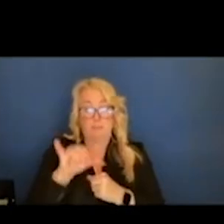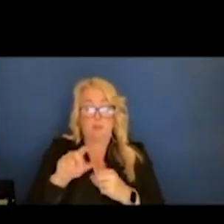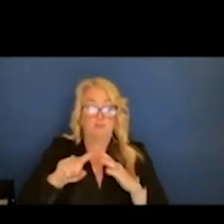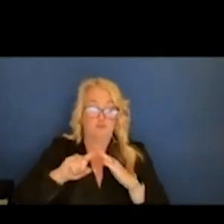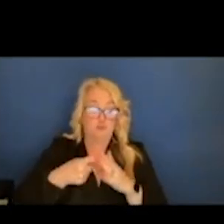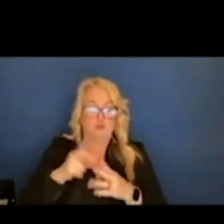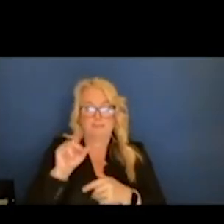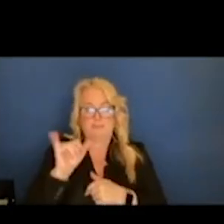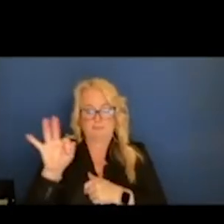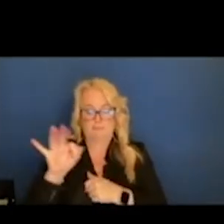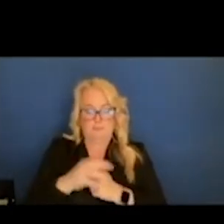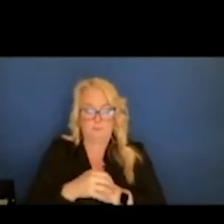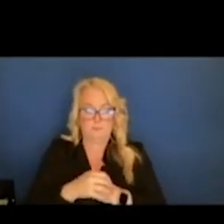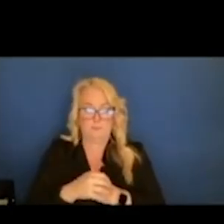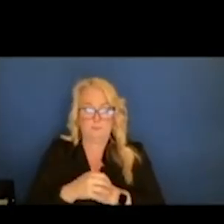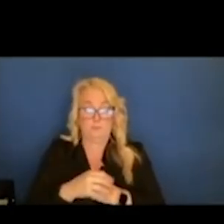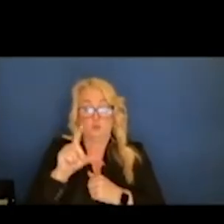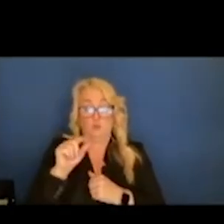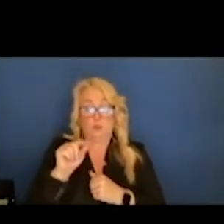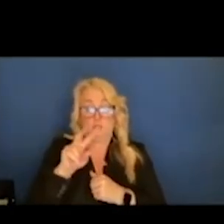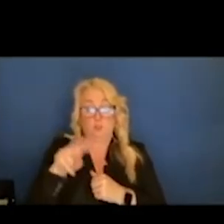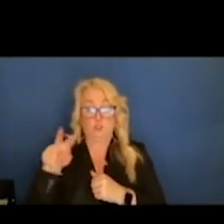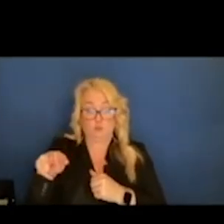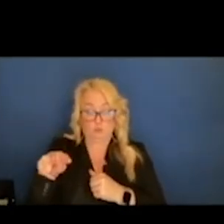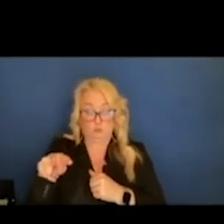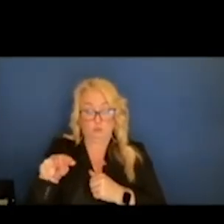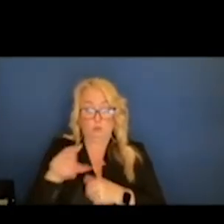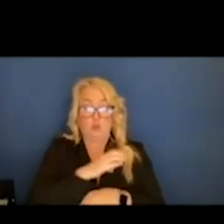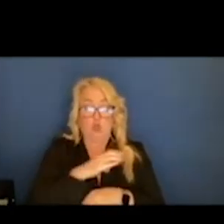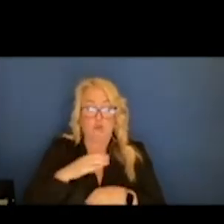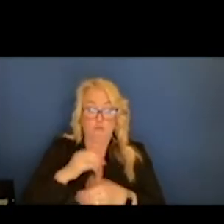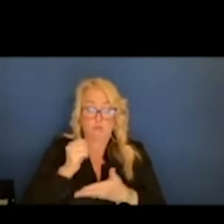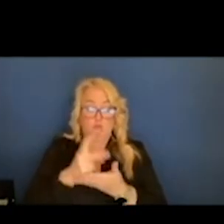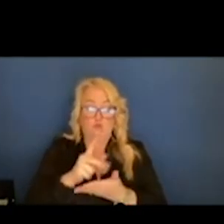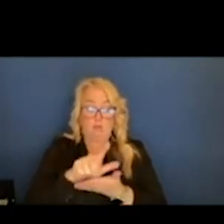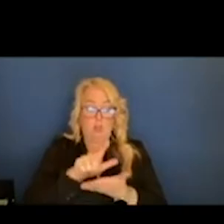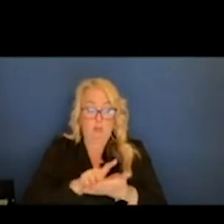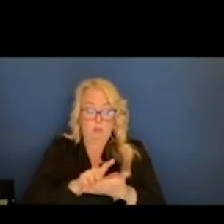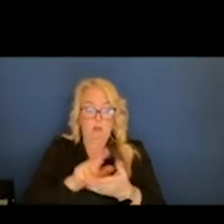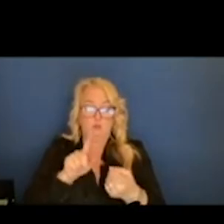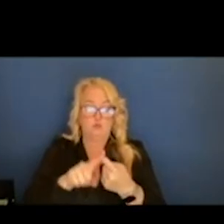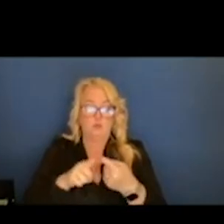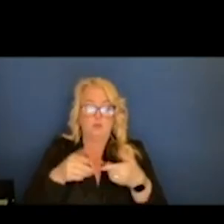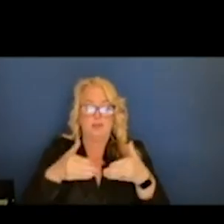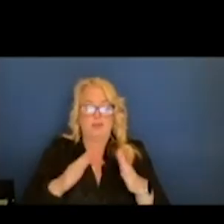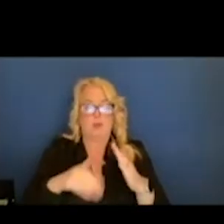This marked the beginning of the DIF. In 2022, Congress approved a law that lets up